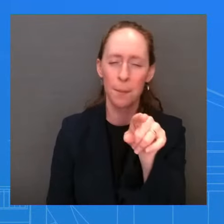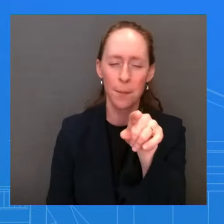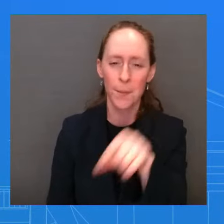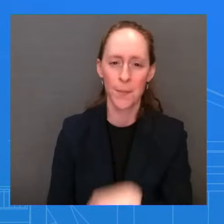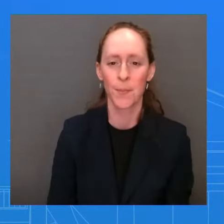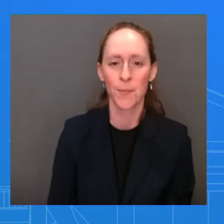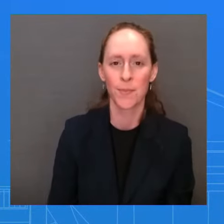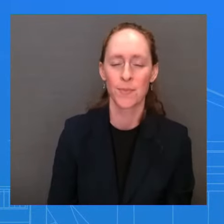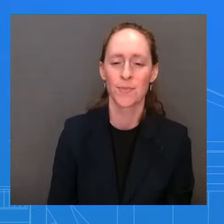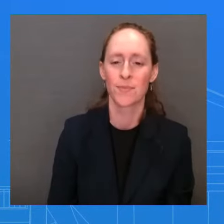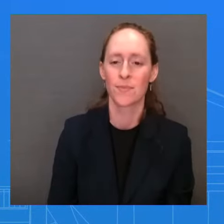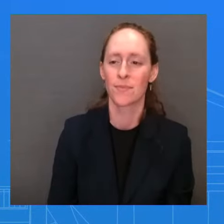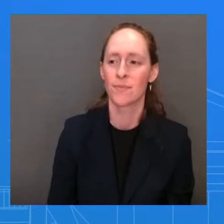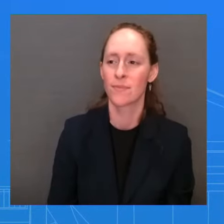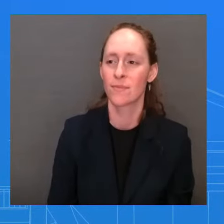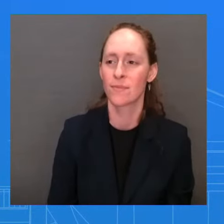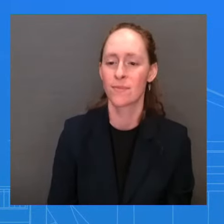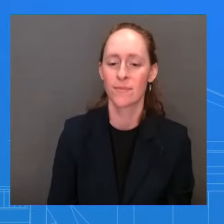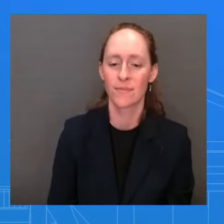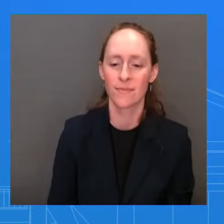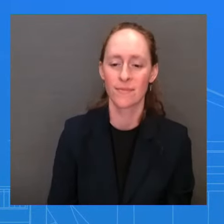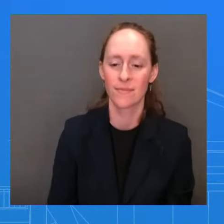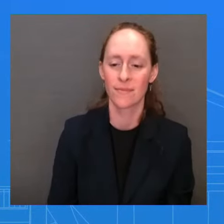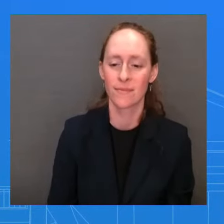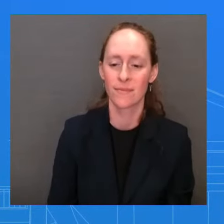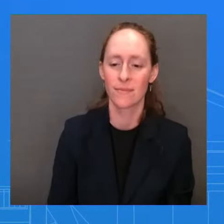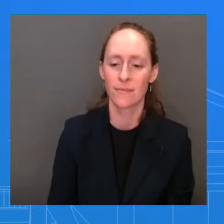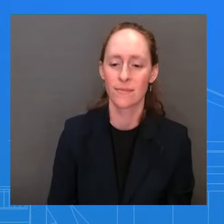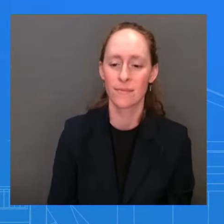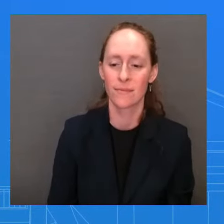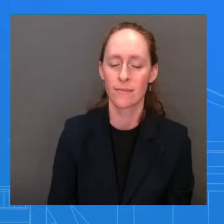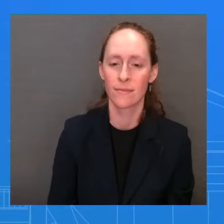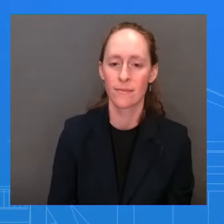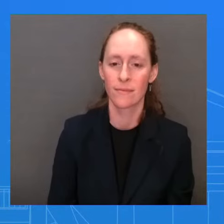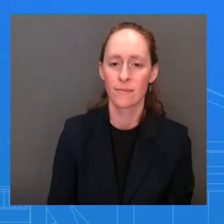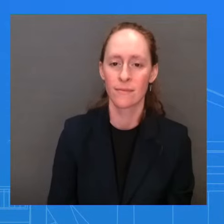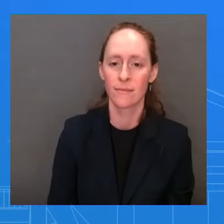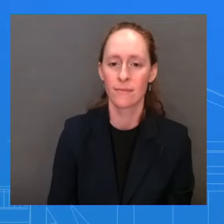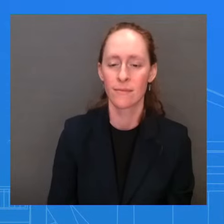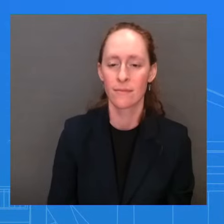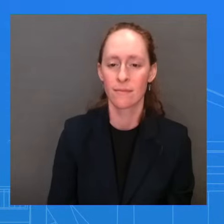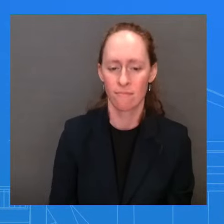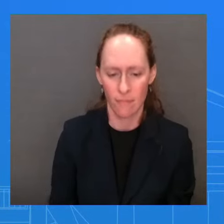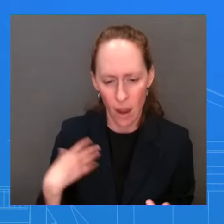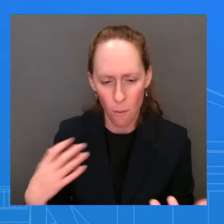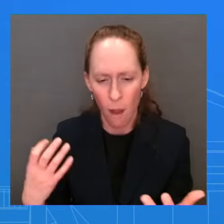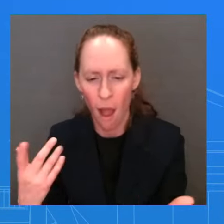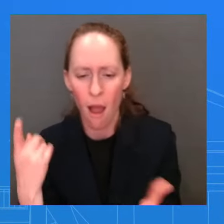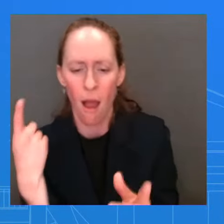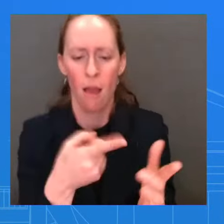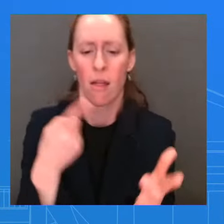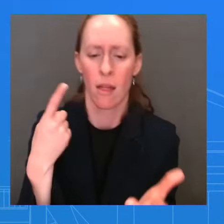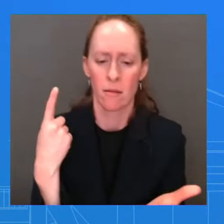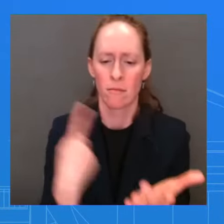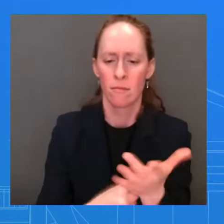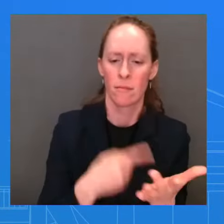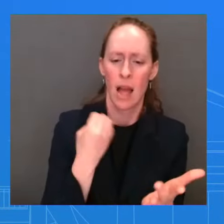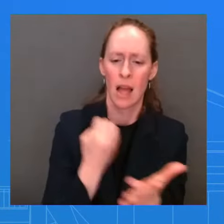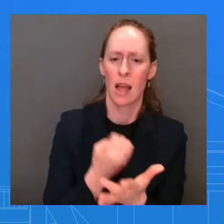Thanks, Karine. So Americans are seeing -- when we talk about the economy -- Ms. Jean-Pierre: Yeah. The Press: -- in general, Americans are seeing energy prices up 24 percent, including electricity,